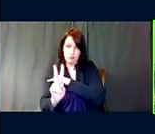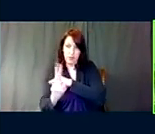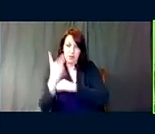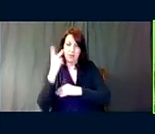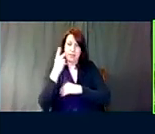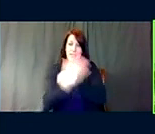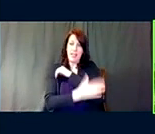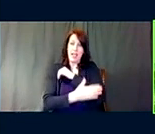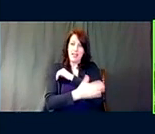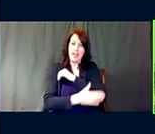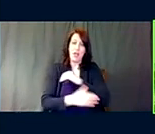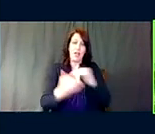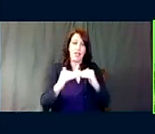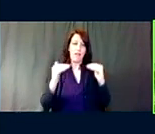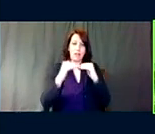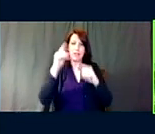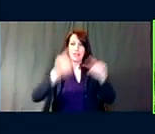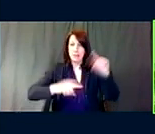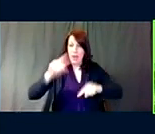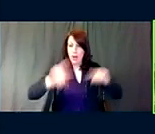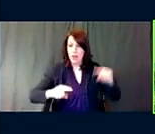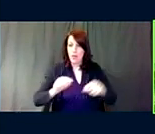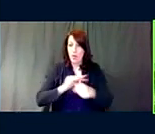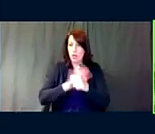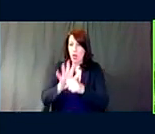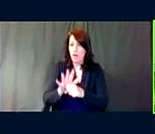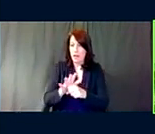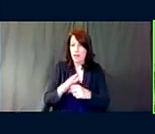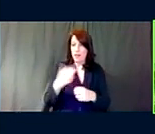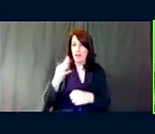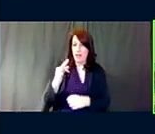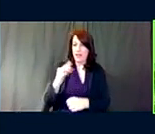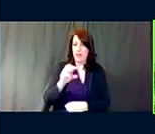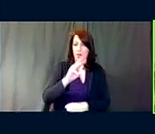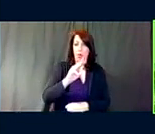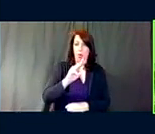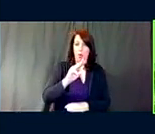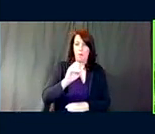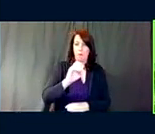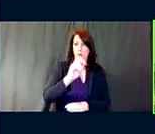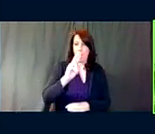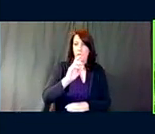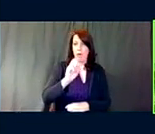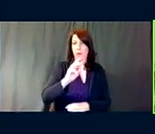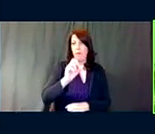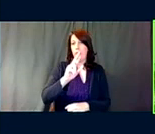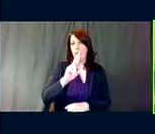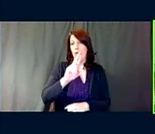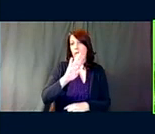RATES TO LOOK AT COUNTY LEVEL DISPARITIES RESEARCH ON COVID-19